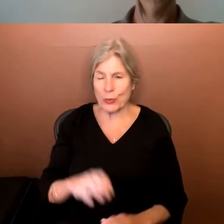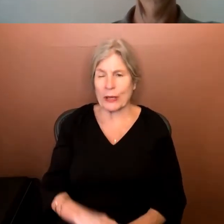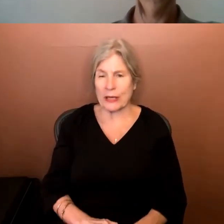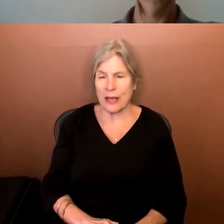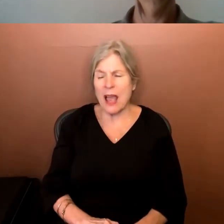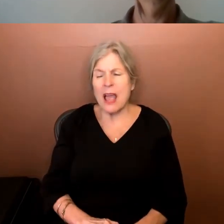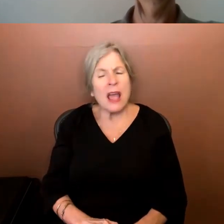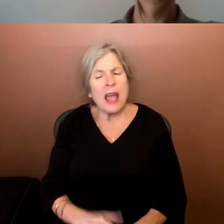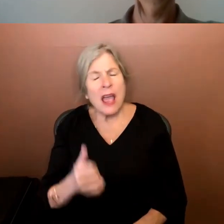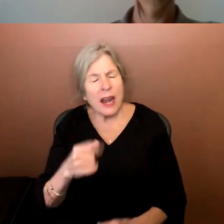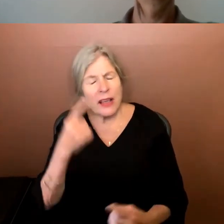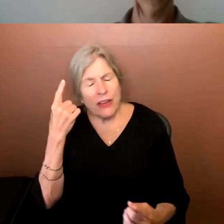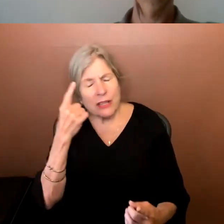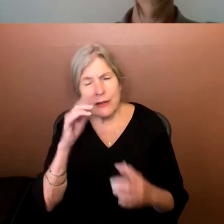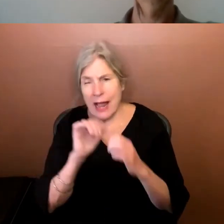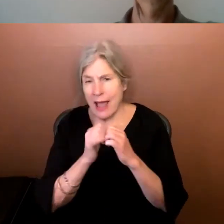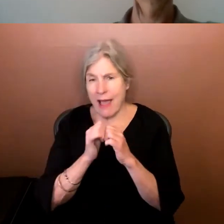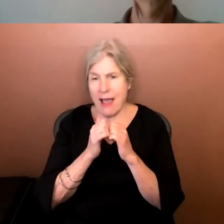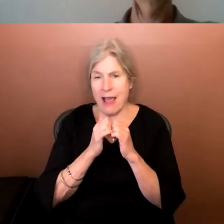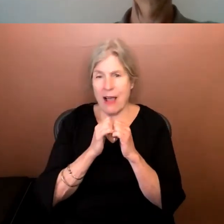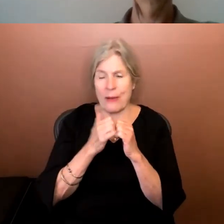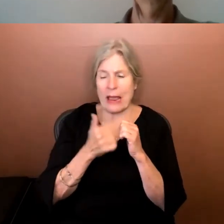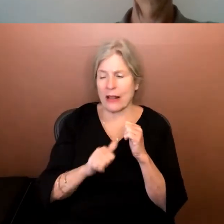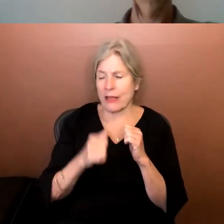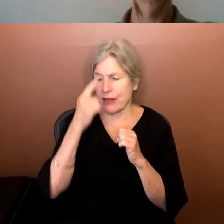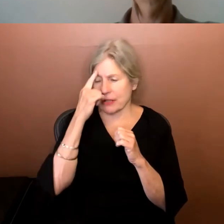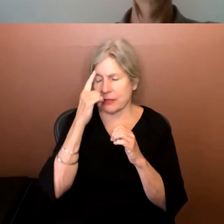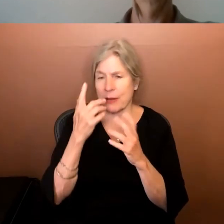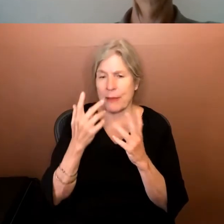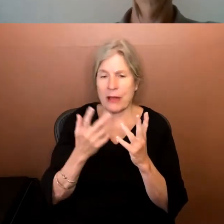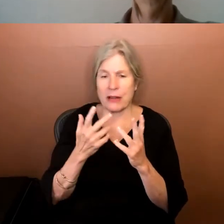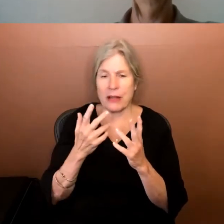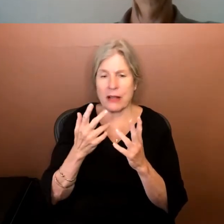Any thoughts about how, any thoughts about a comic's XML